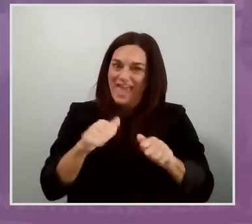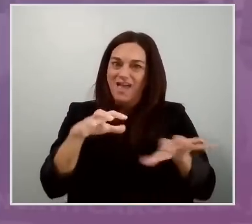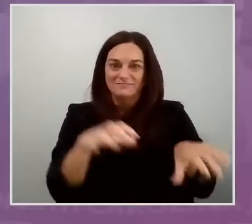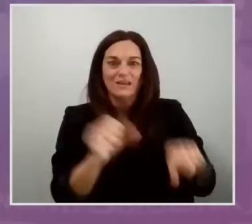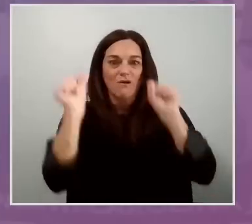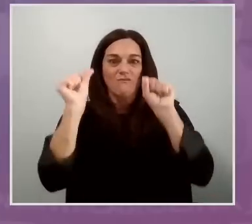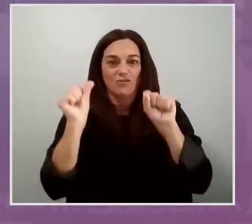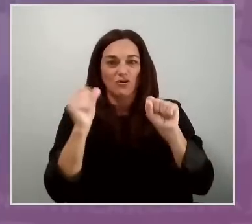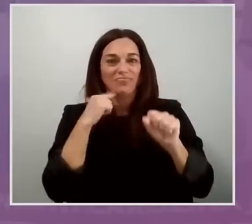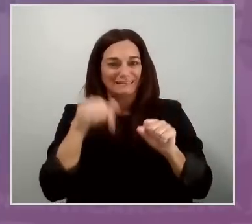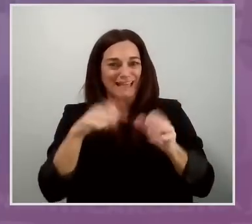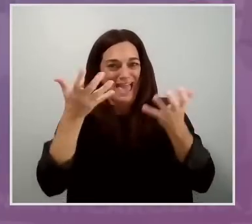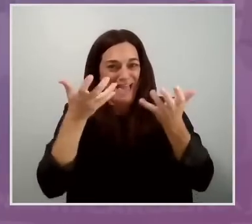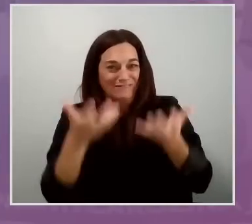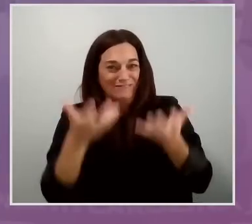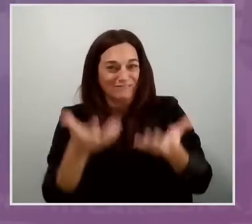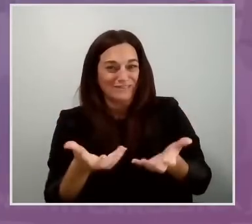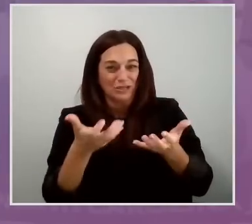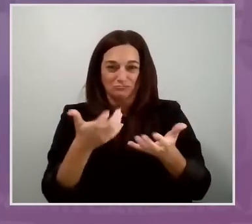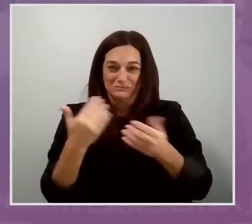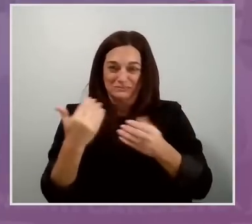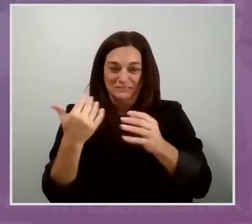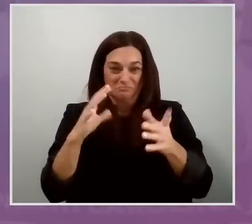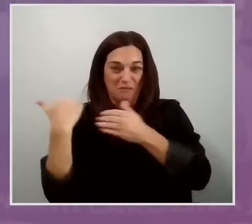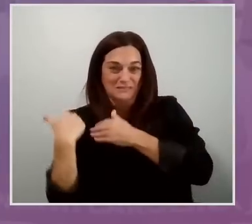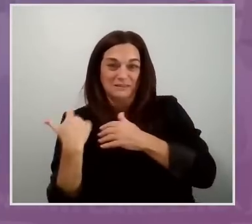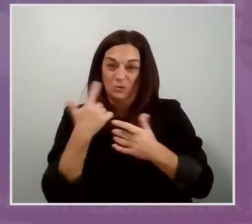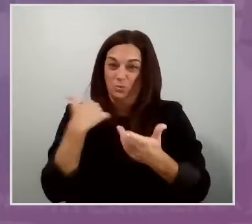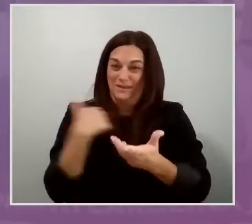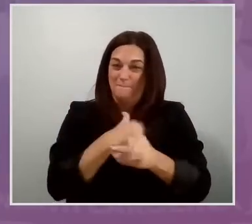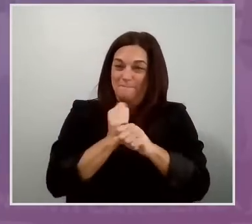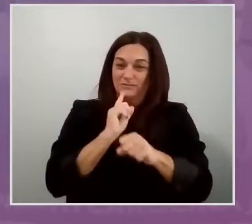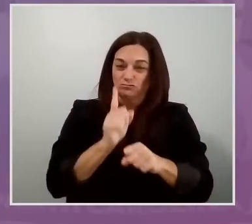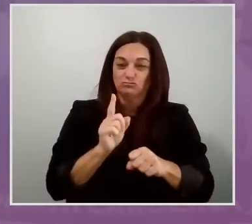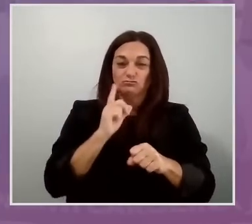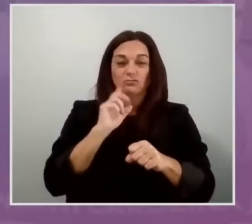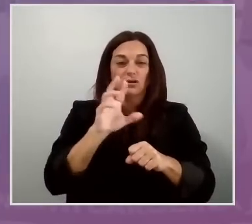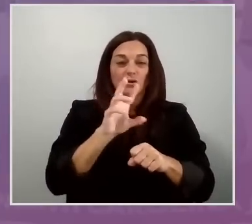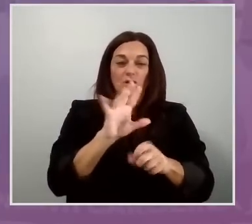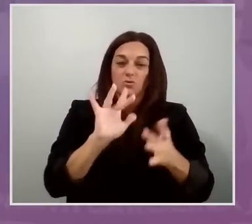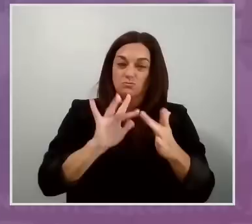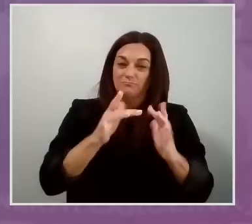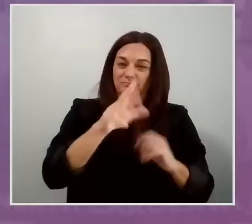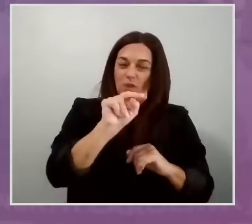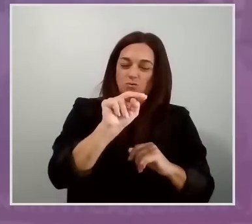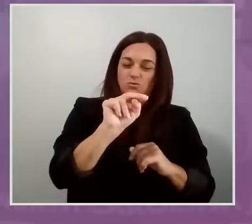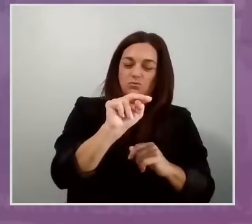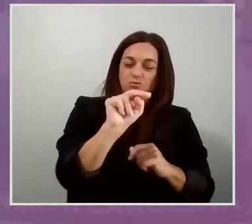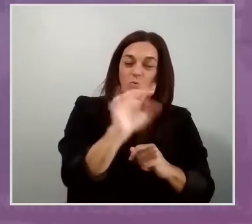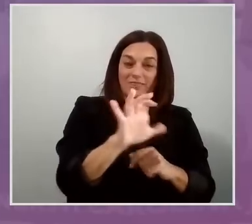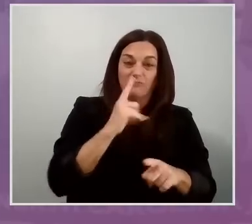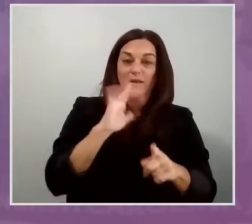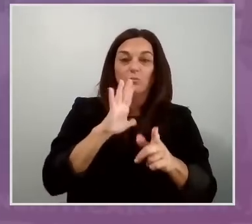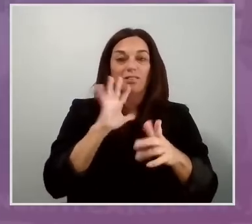STOP SITTING AND START VOTING. WE CAN TAKE ON THIS HEAVY RESPONSIBILITY OF BEING A